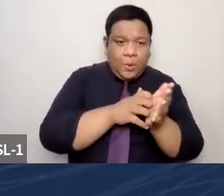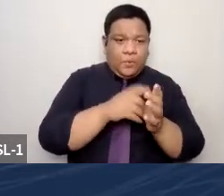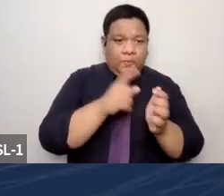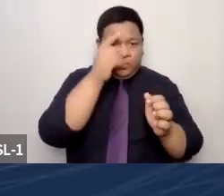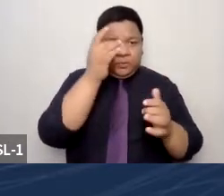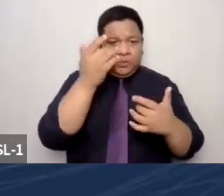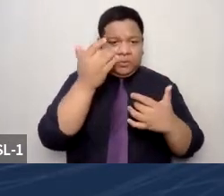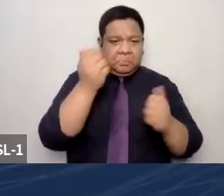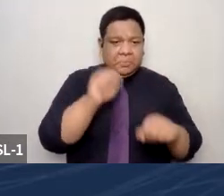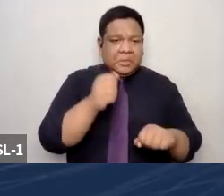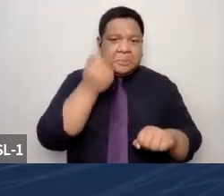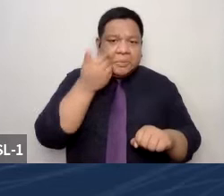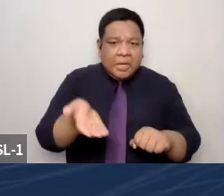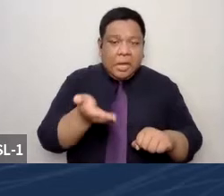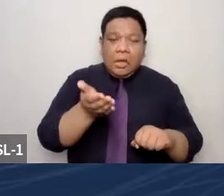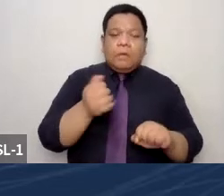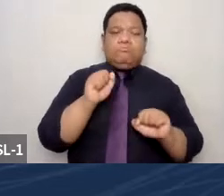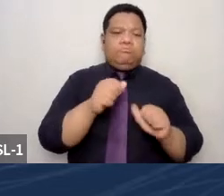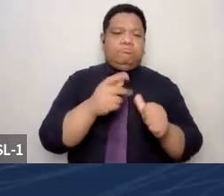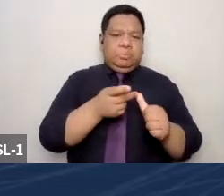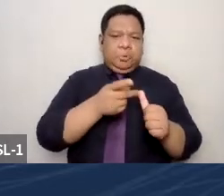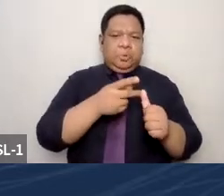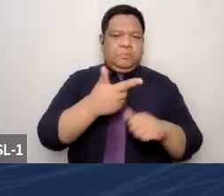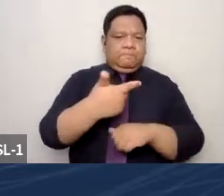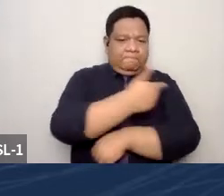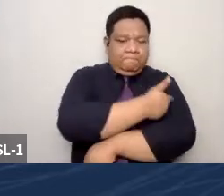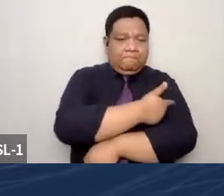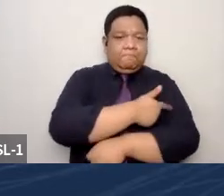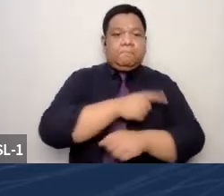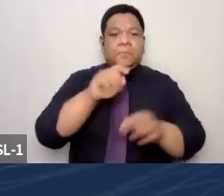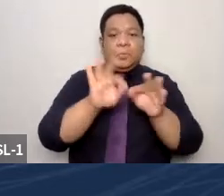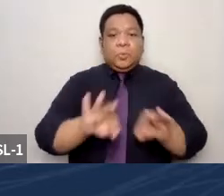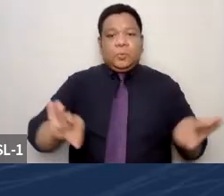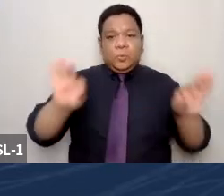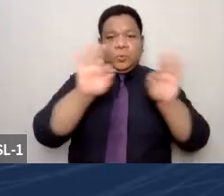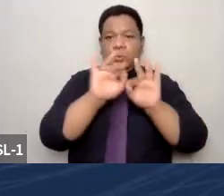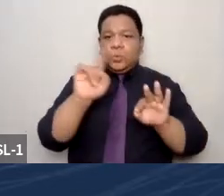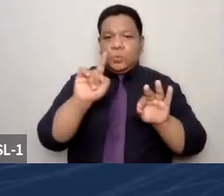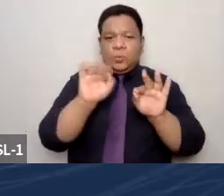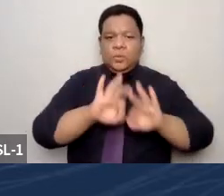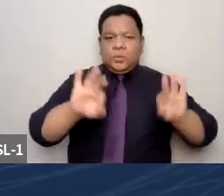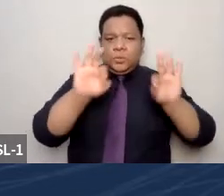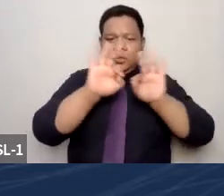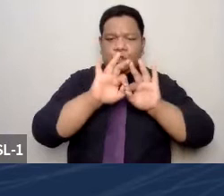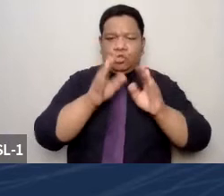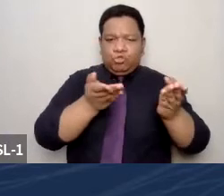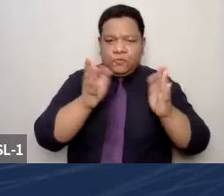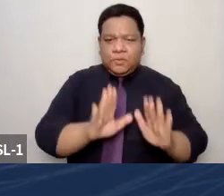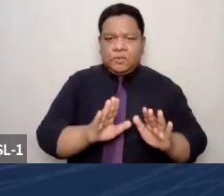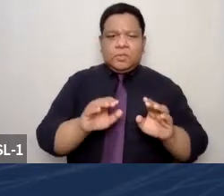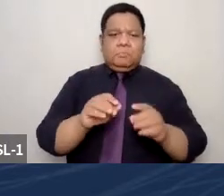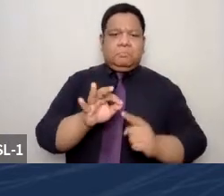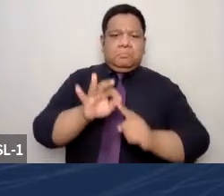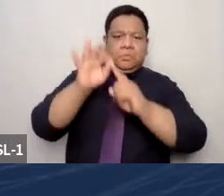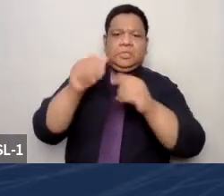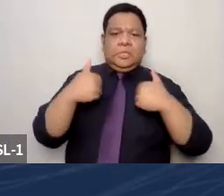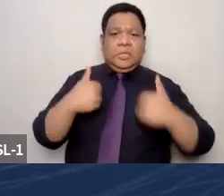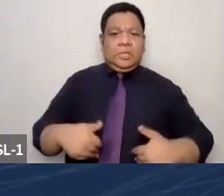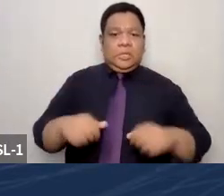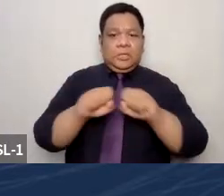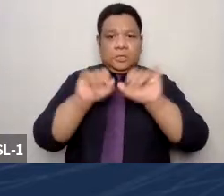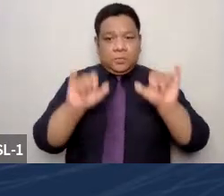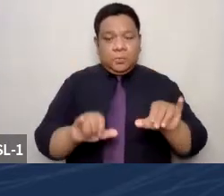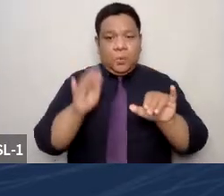And first and foremost we need to maintain the critical services especially the health system because they are the ones who respond to the pandemic.